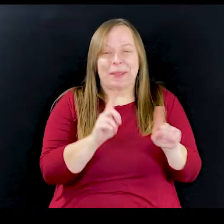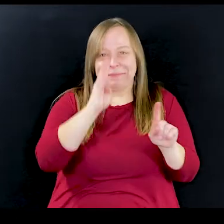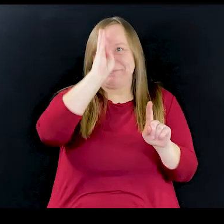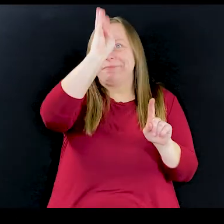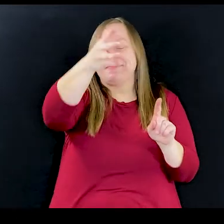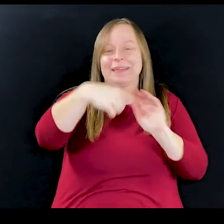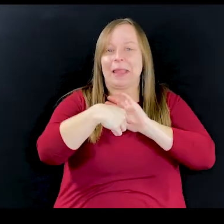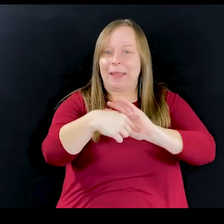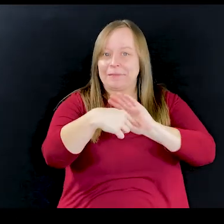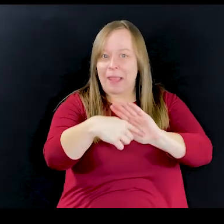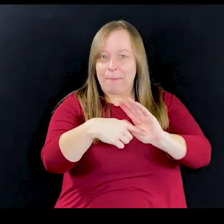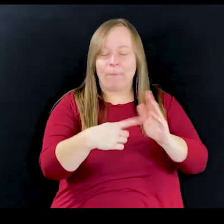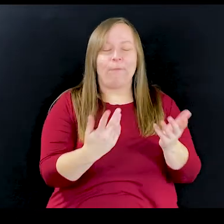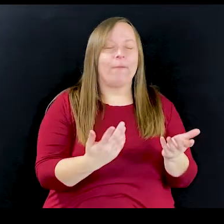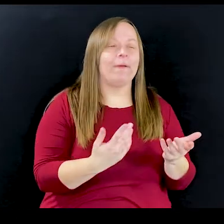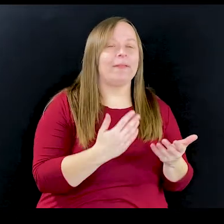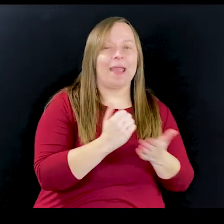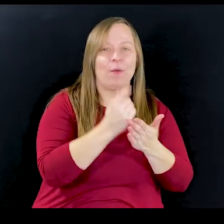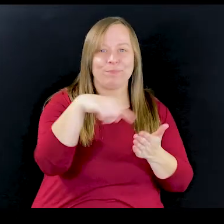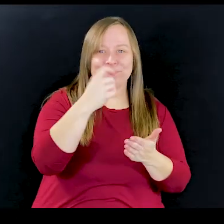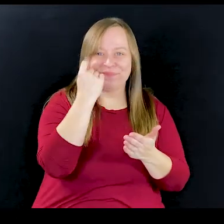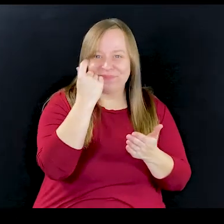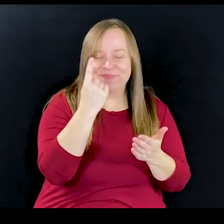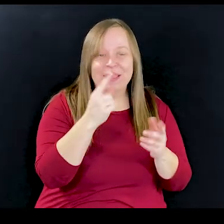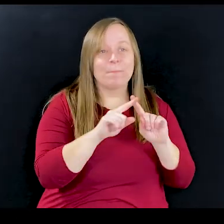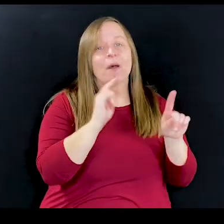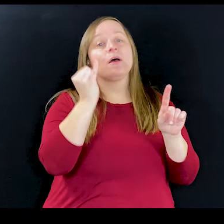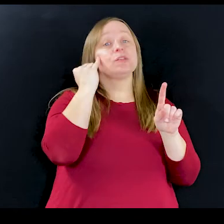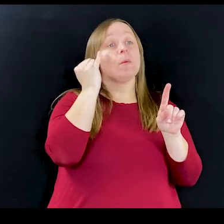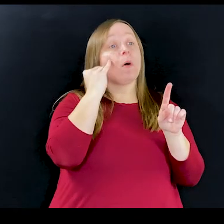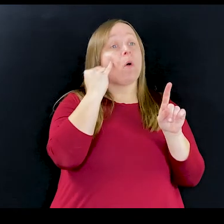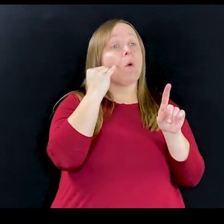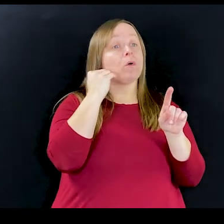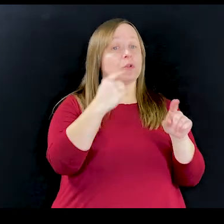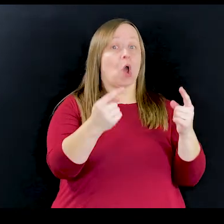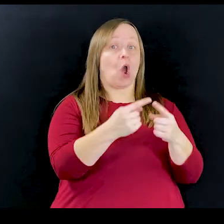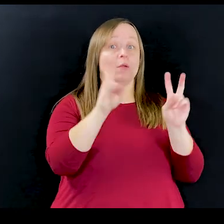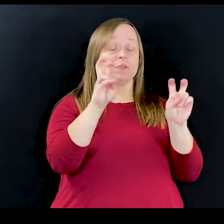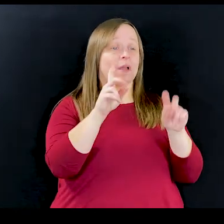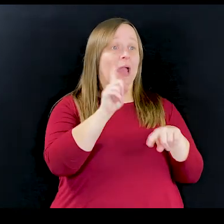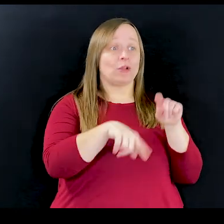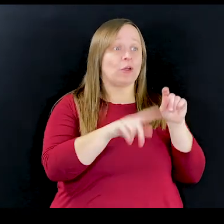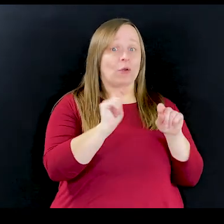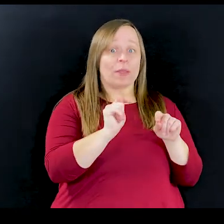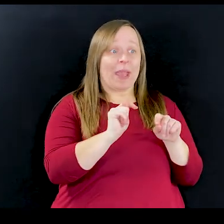doorway is to the bathroom. But if you were harmed because you could not